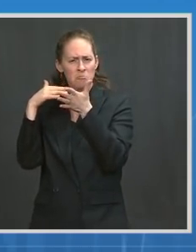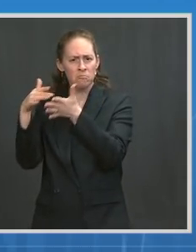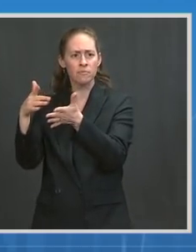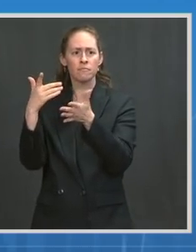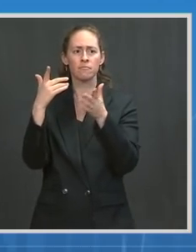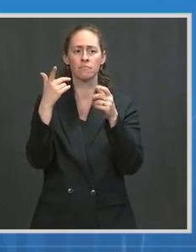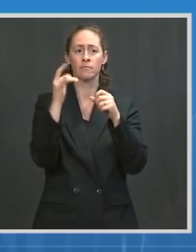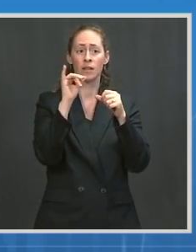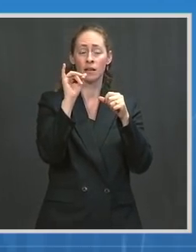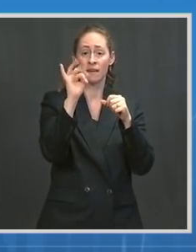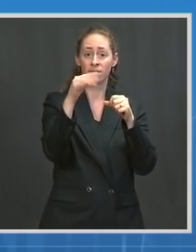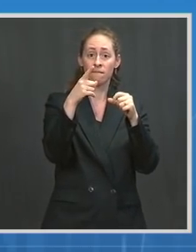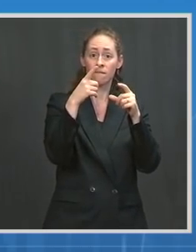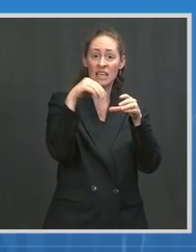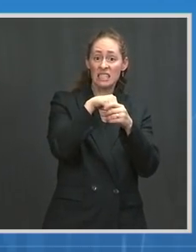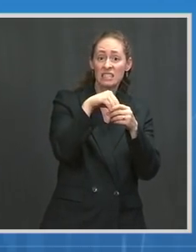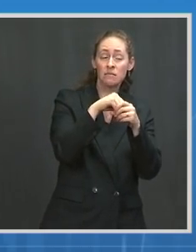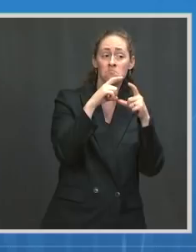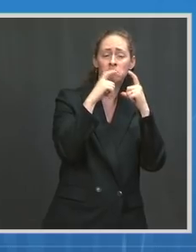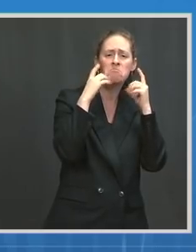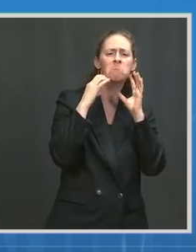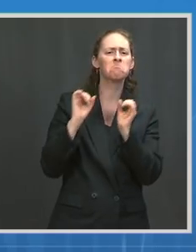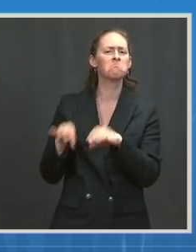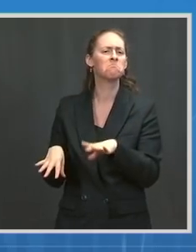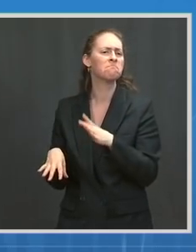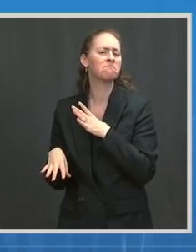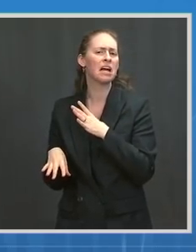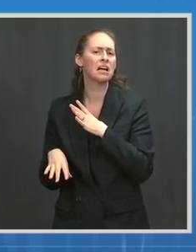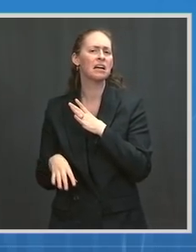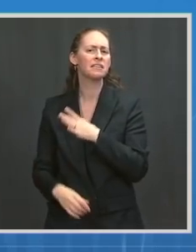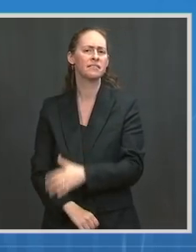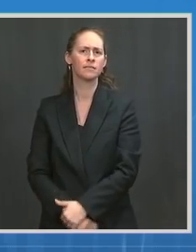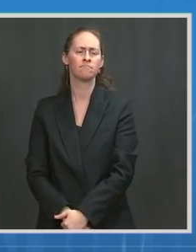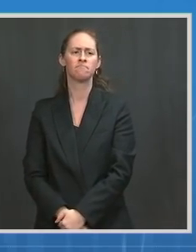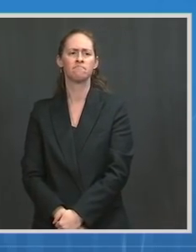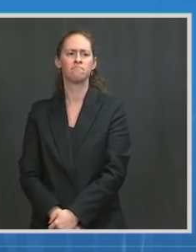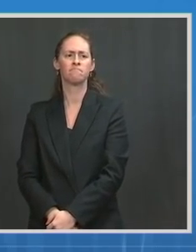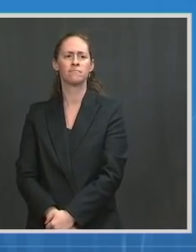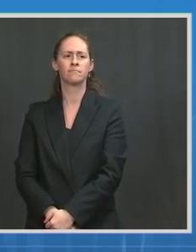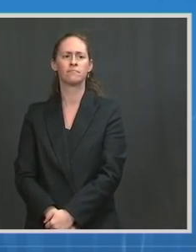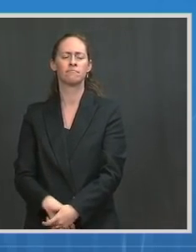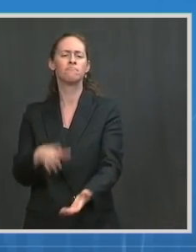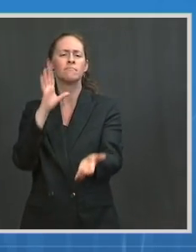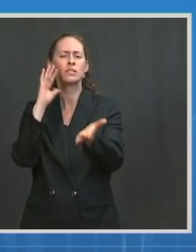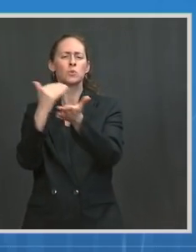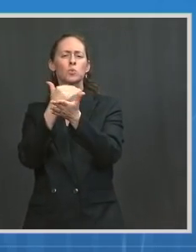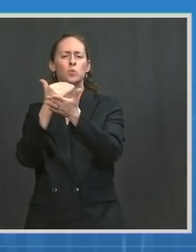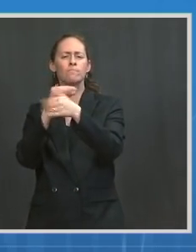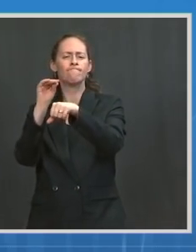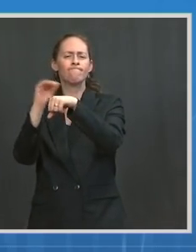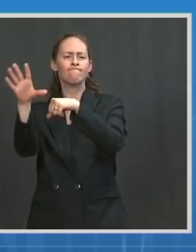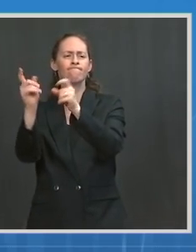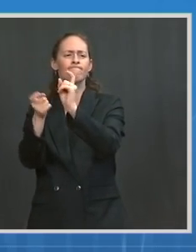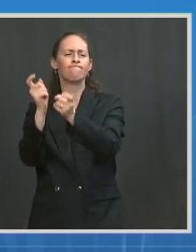we are going to be looking at all of our guidance and updating all of our guidance, including our travel guidance, and -- in the --